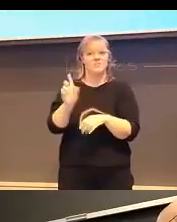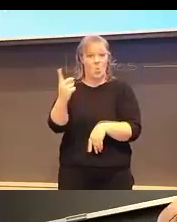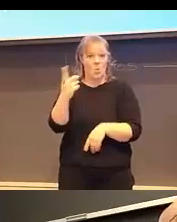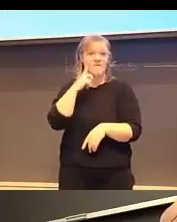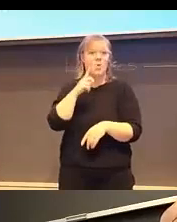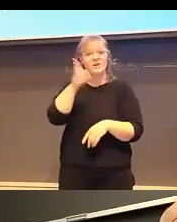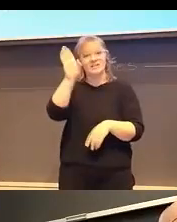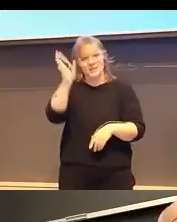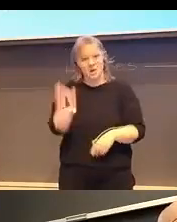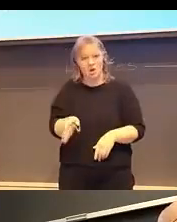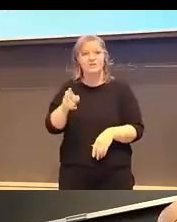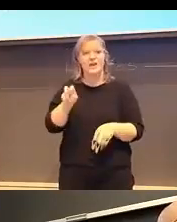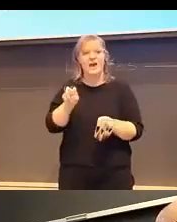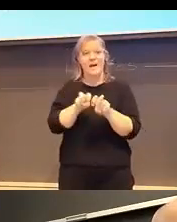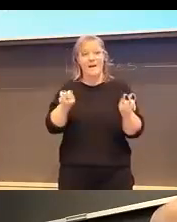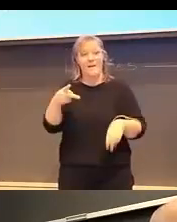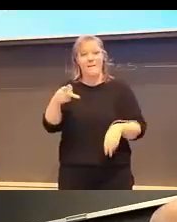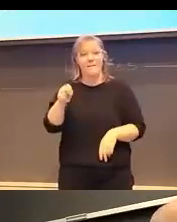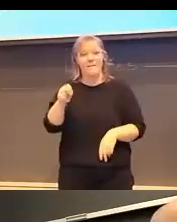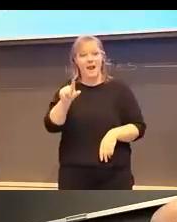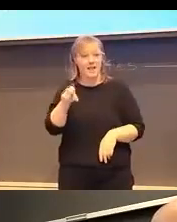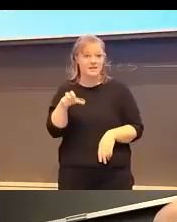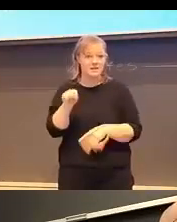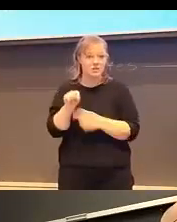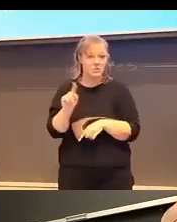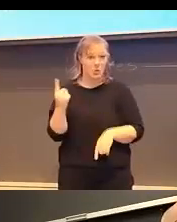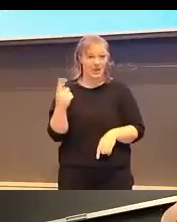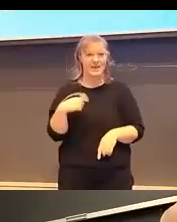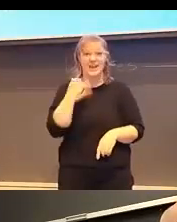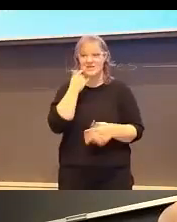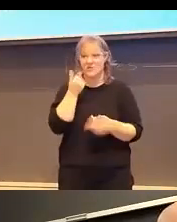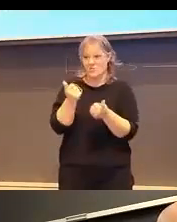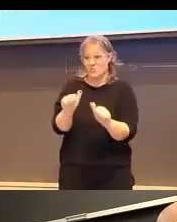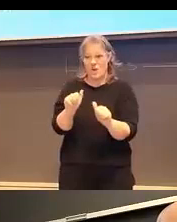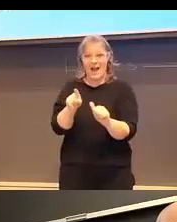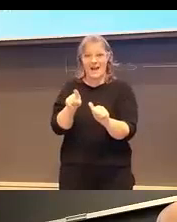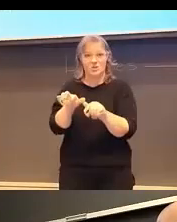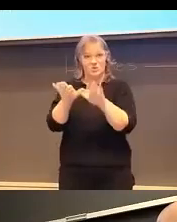who tries to use the chat function I've heard there will be an eight hour my path uh remedial